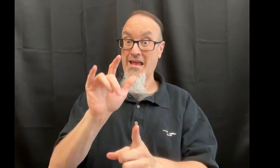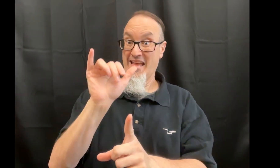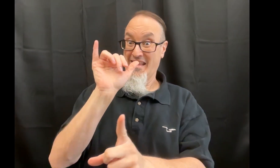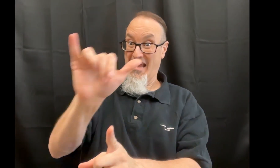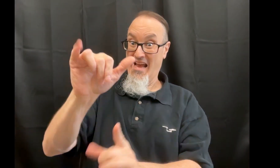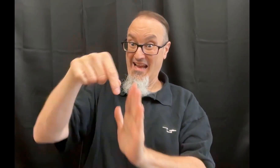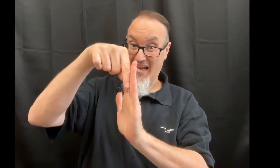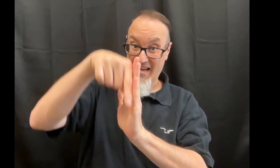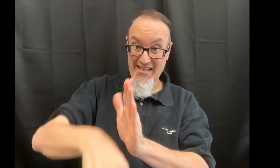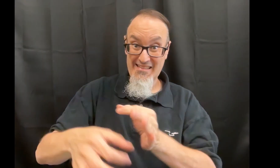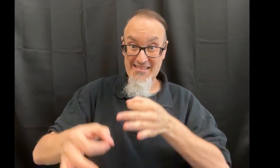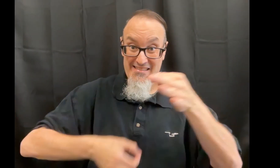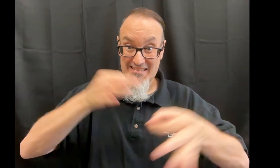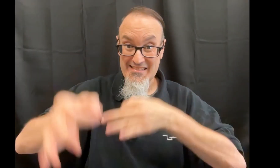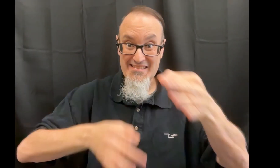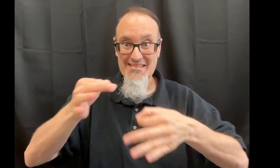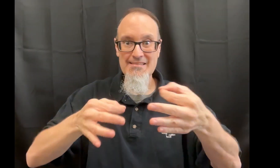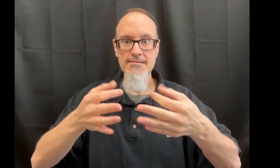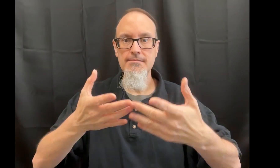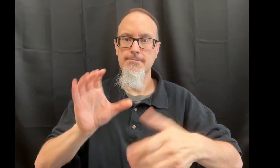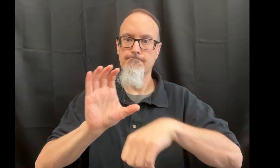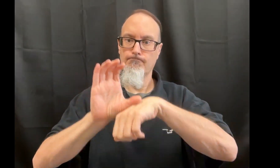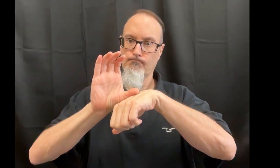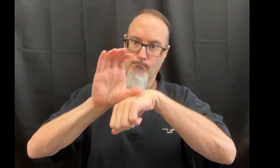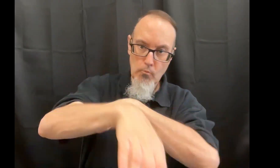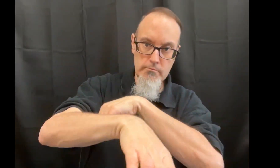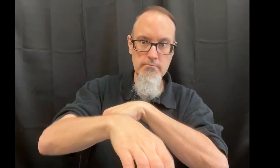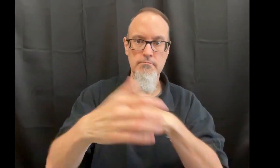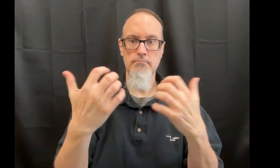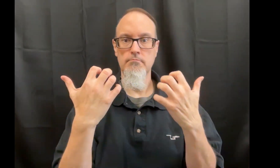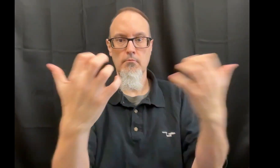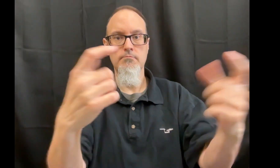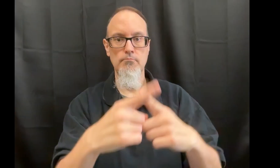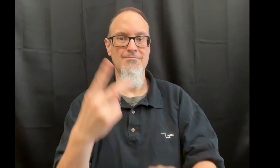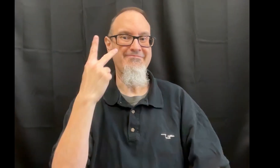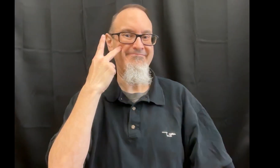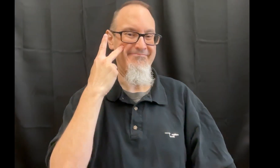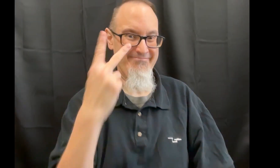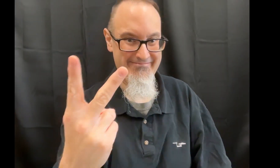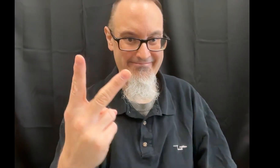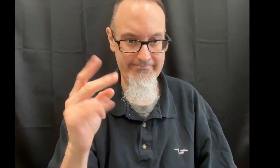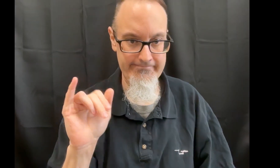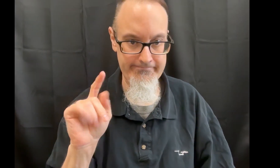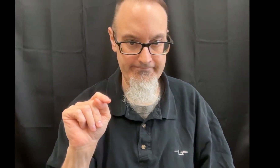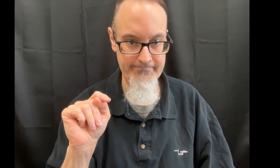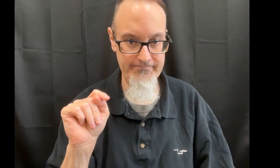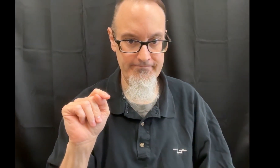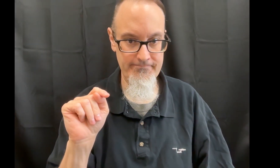but that detail forces the audience to see it.